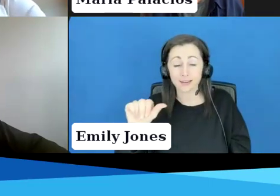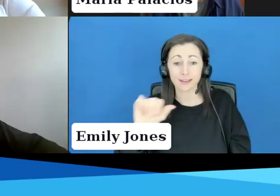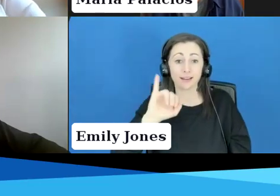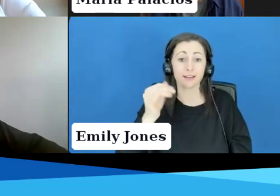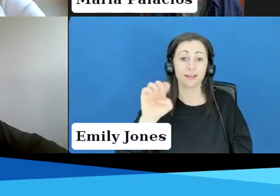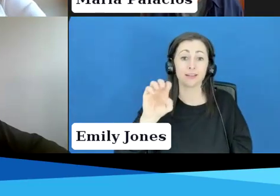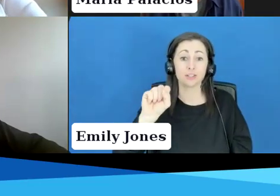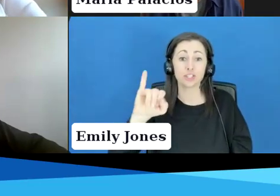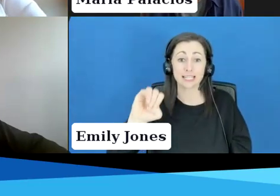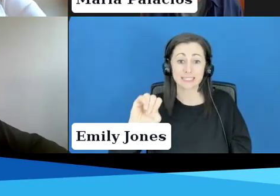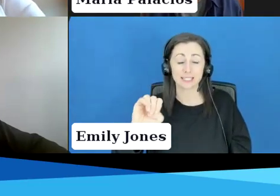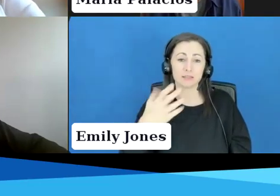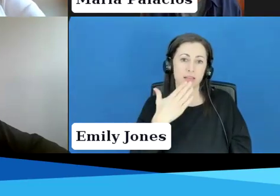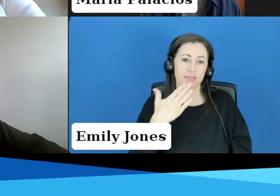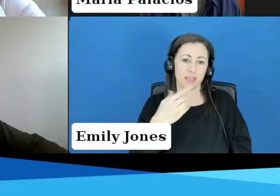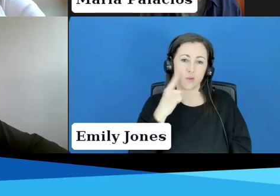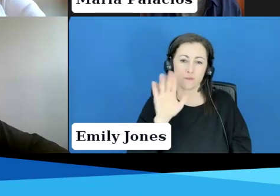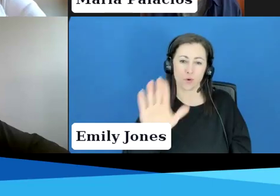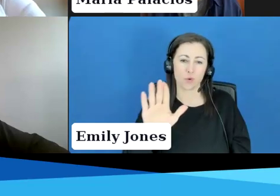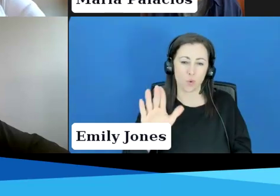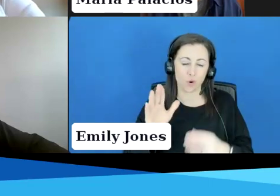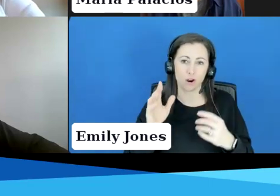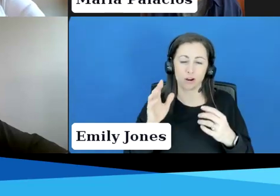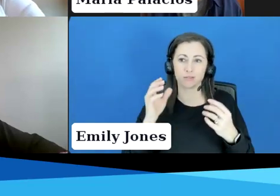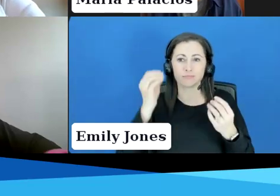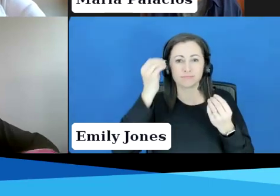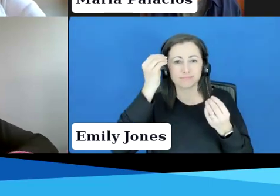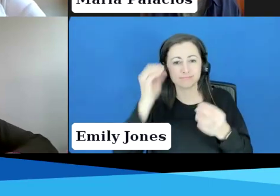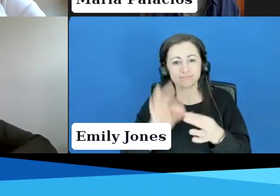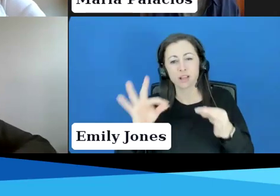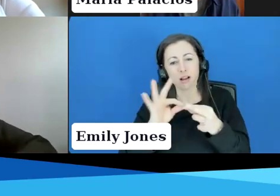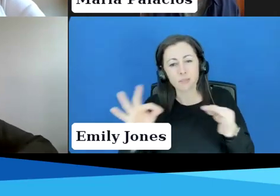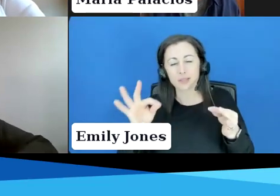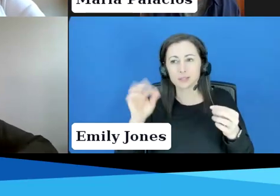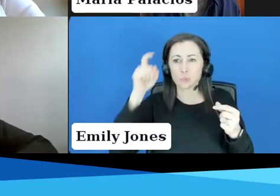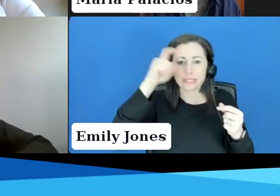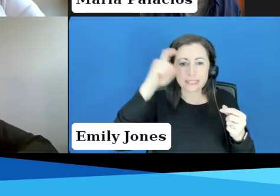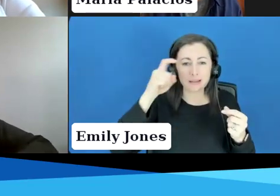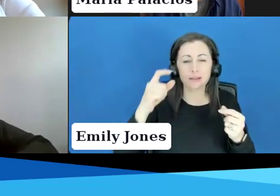Thank you so much for your insight, your wisdom, your words. Thank you, Jenny and Maria,